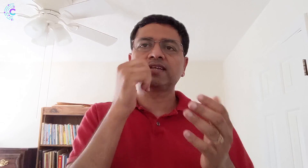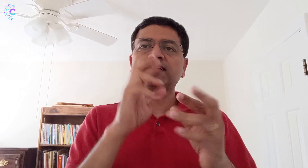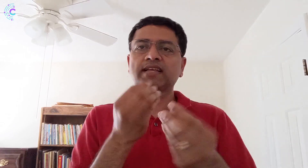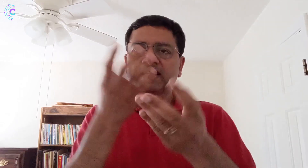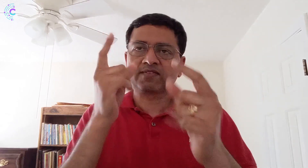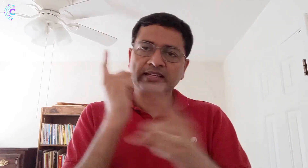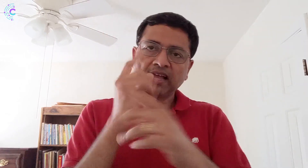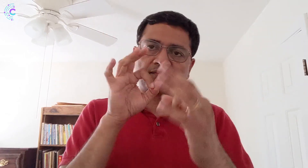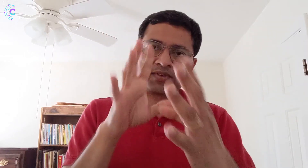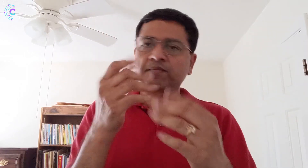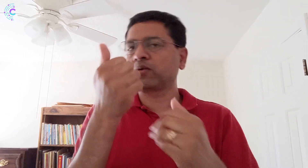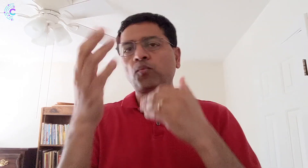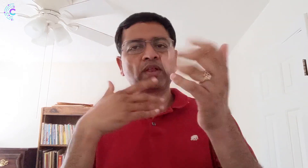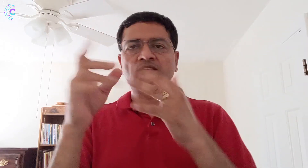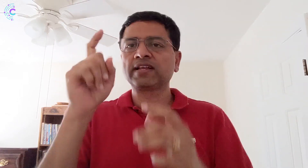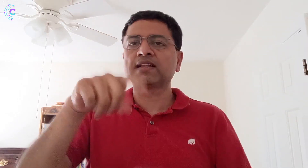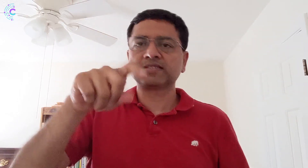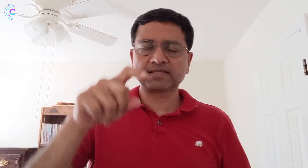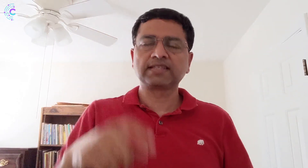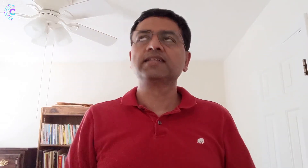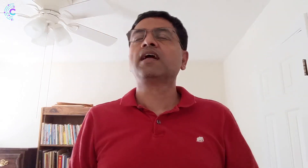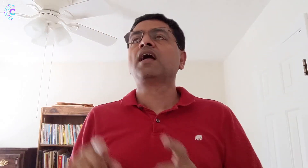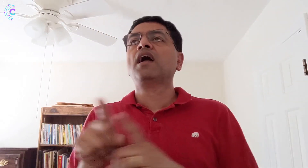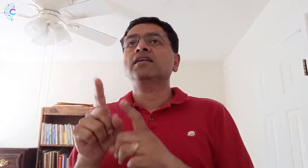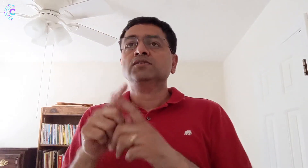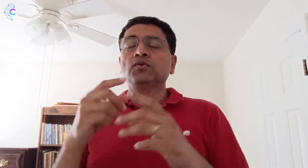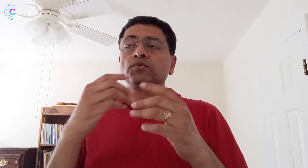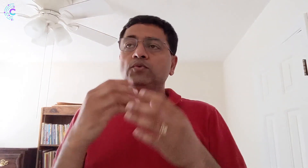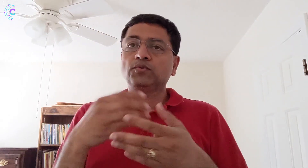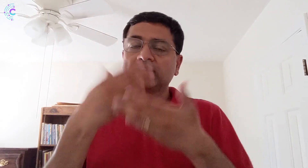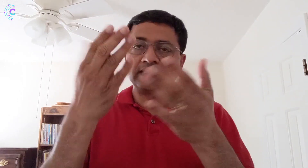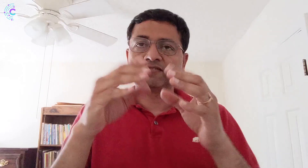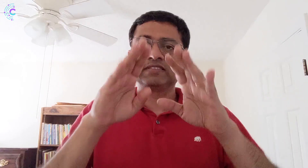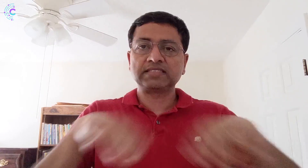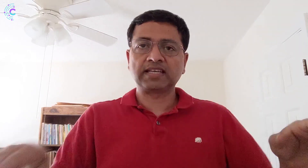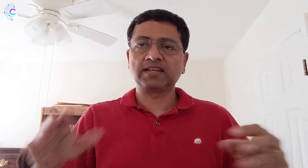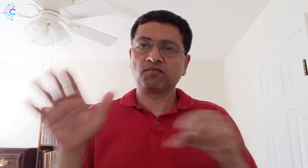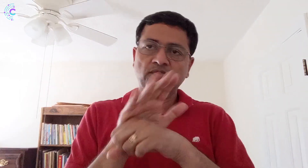daily basis, giving feedback and correct prompts. The technology would also be able to provide Deaf children